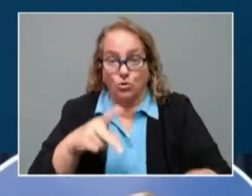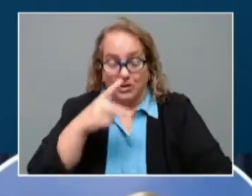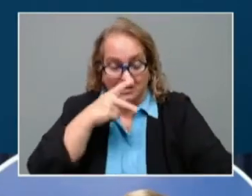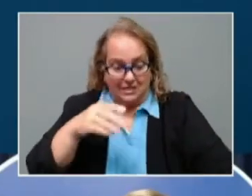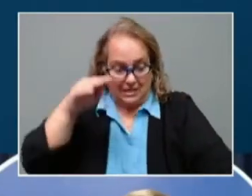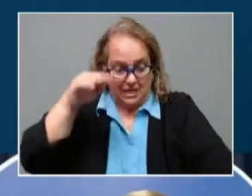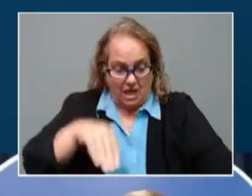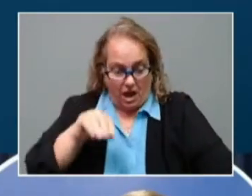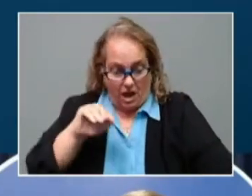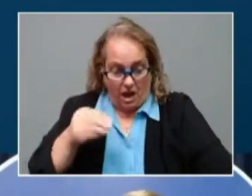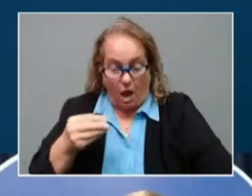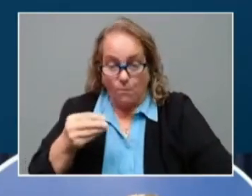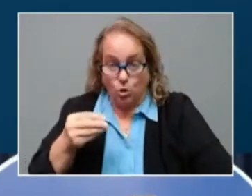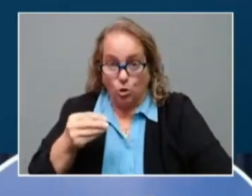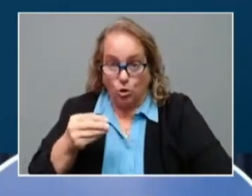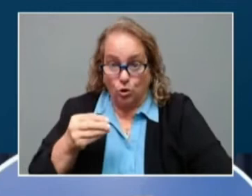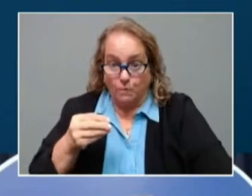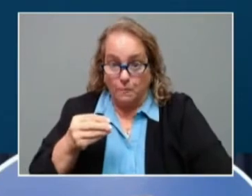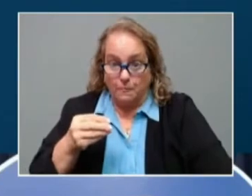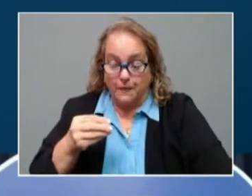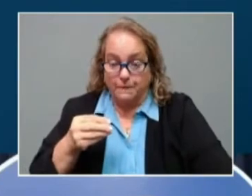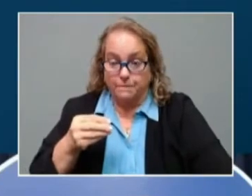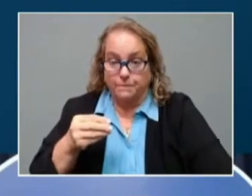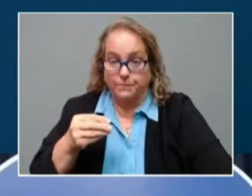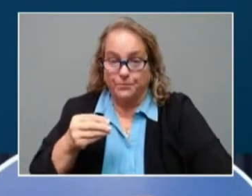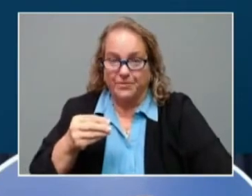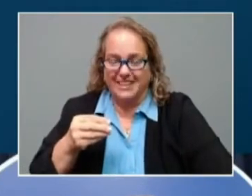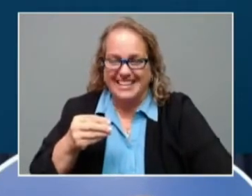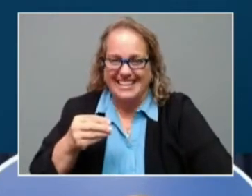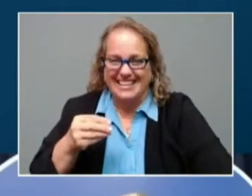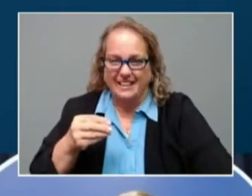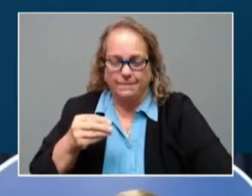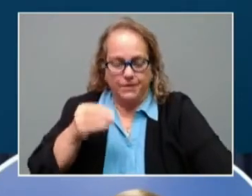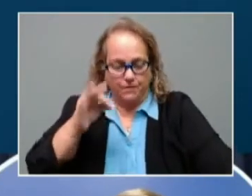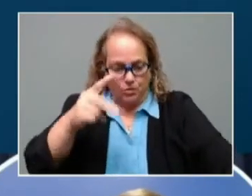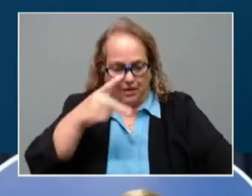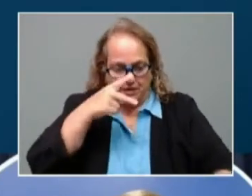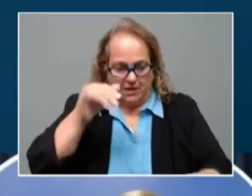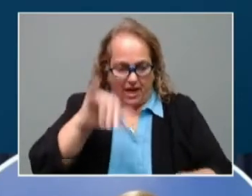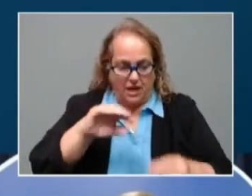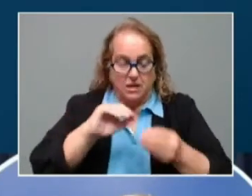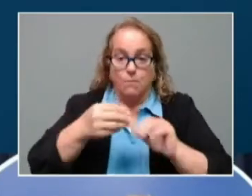see this number go down uh That suggests we will lose fewer people as